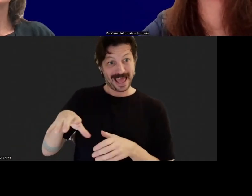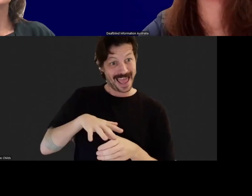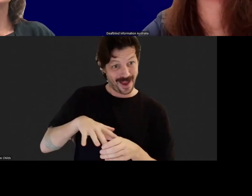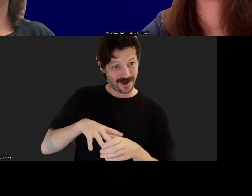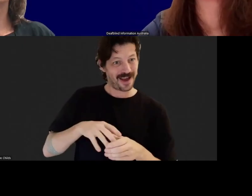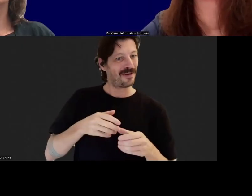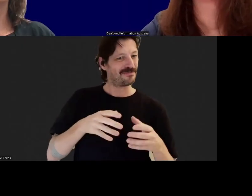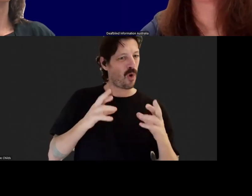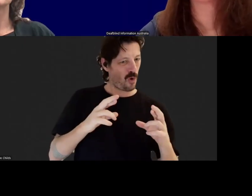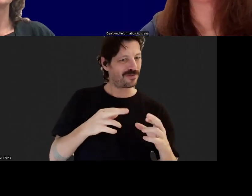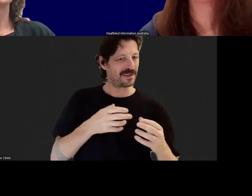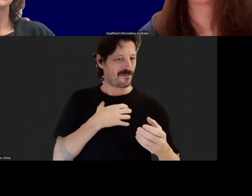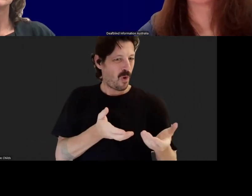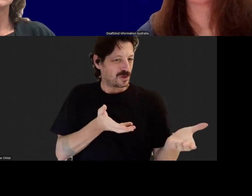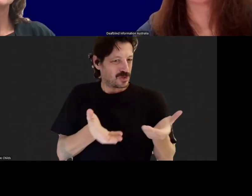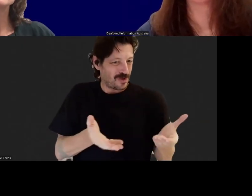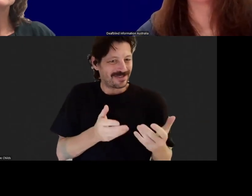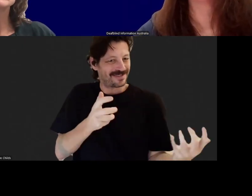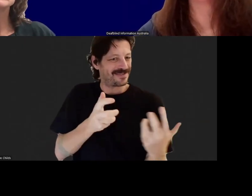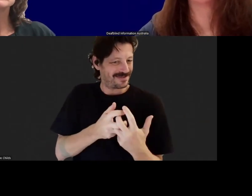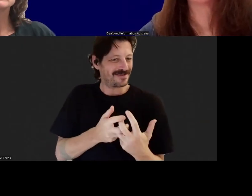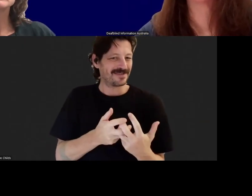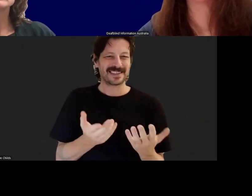Australia.